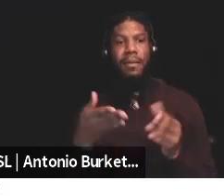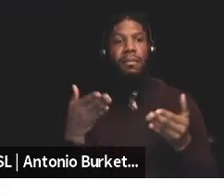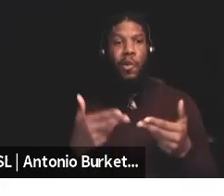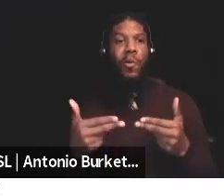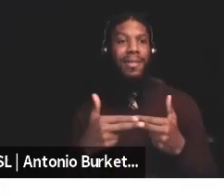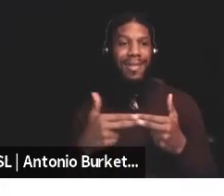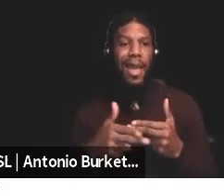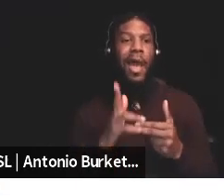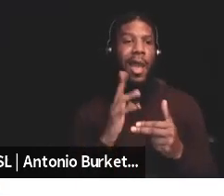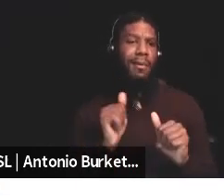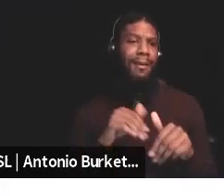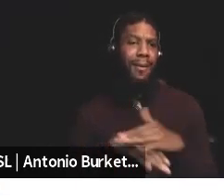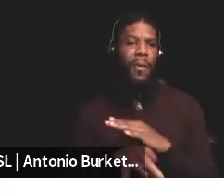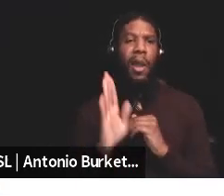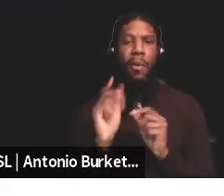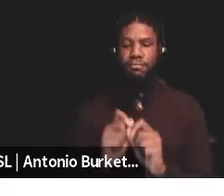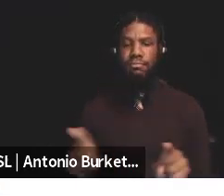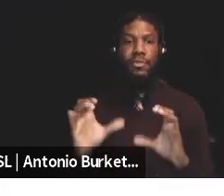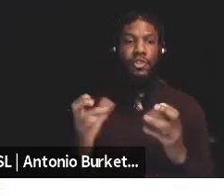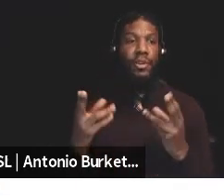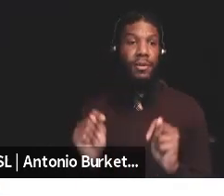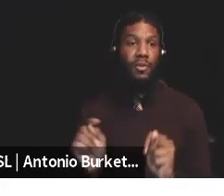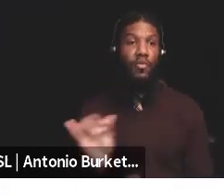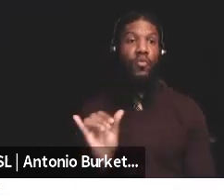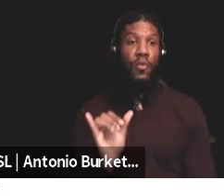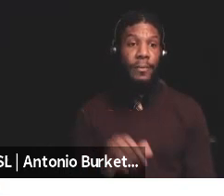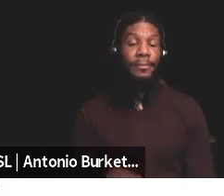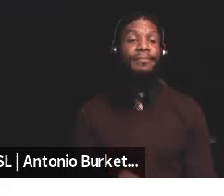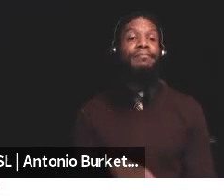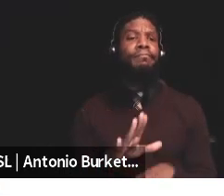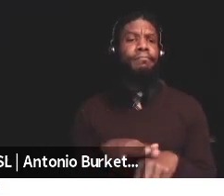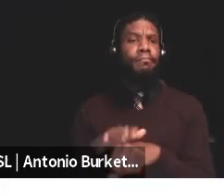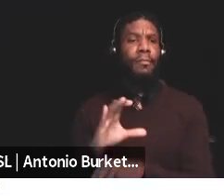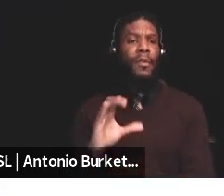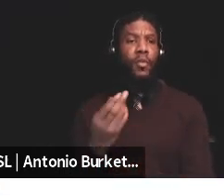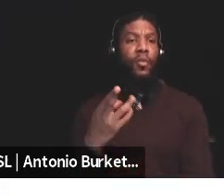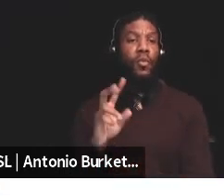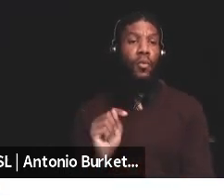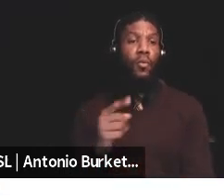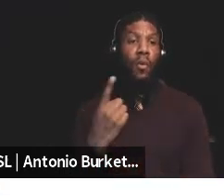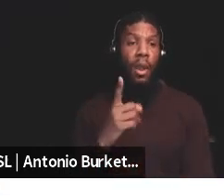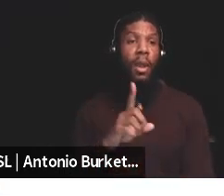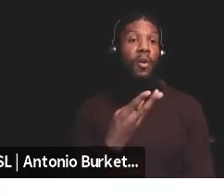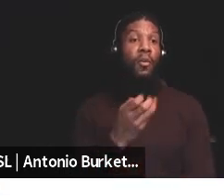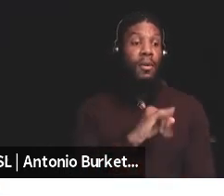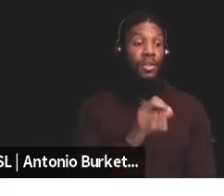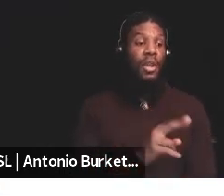also pop it in to the chat box. Cohort 1 will run from January through June. So I also appreciate